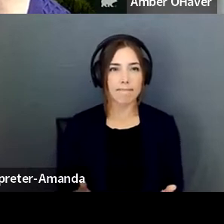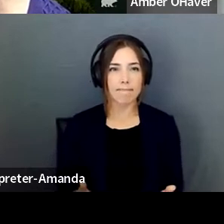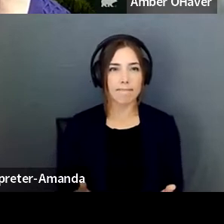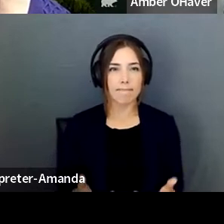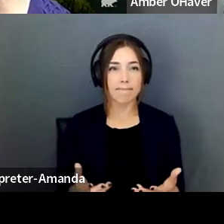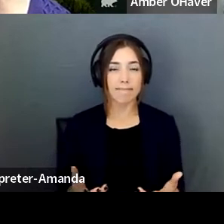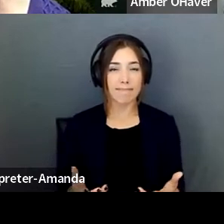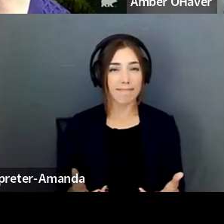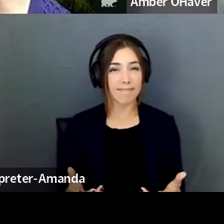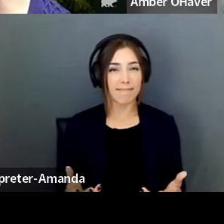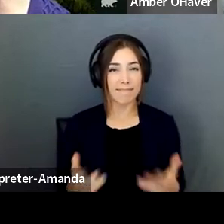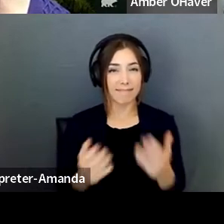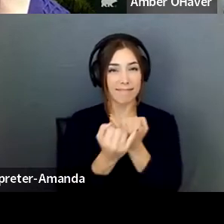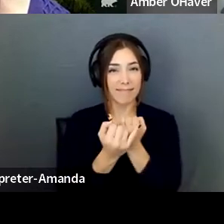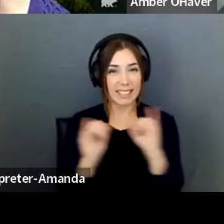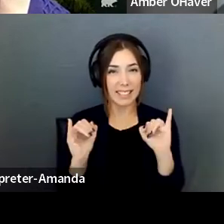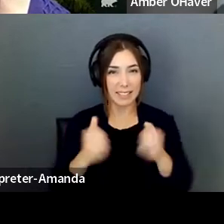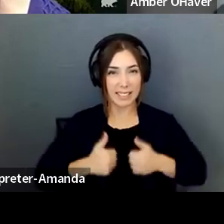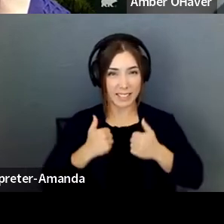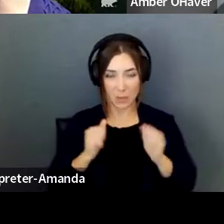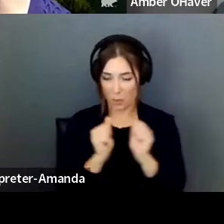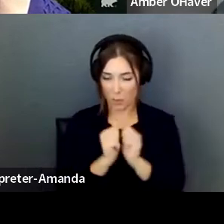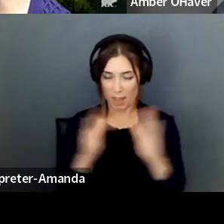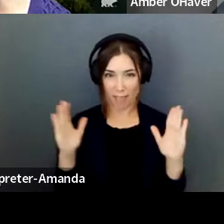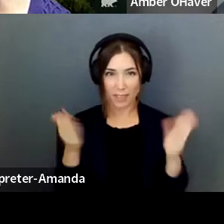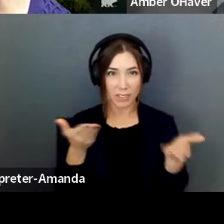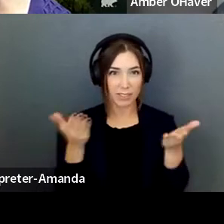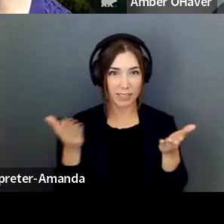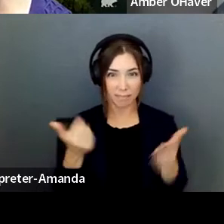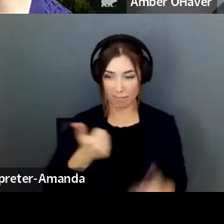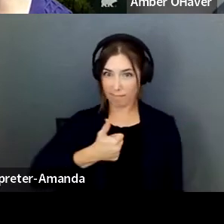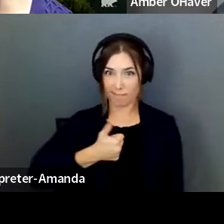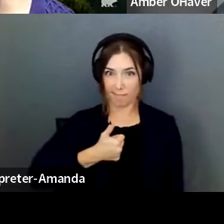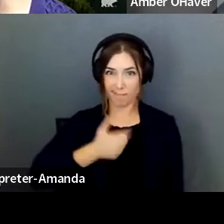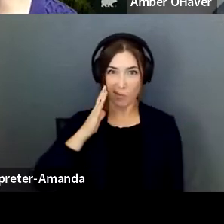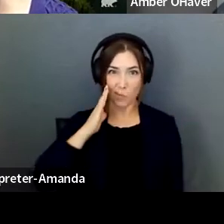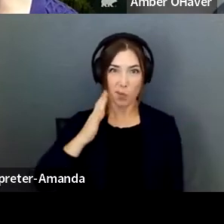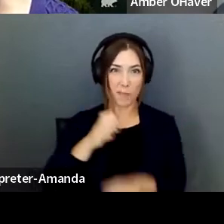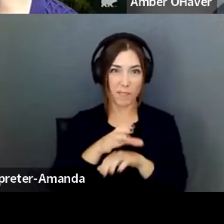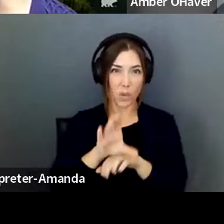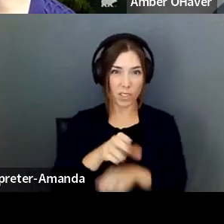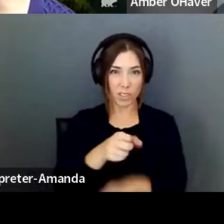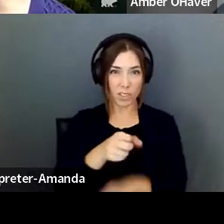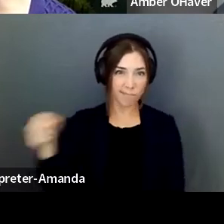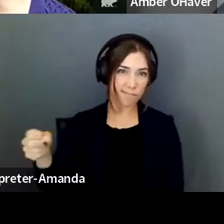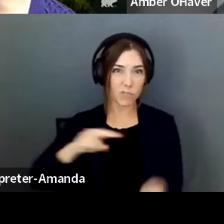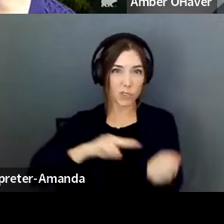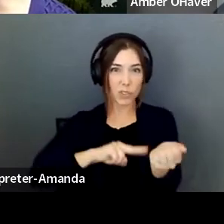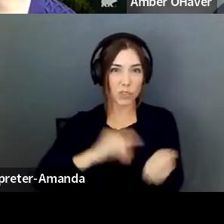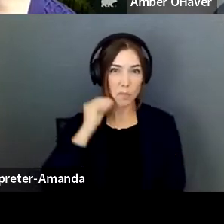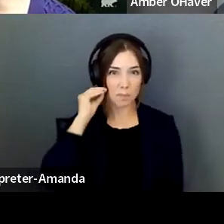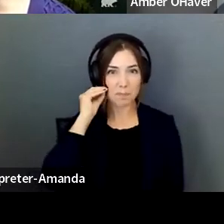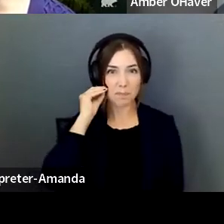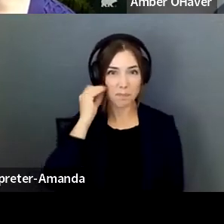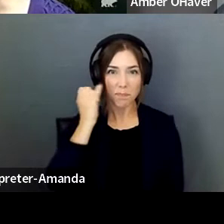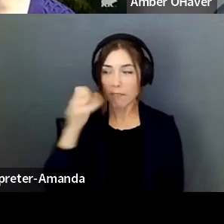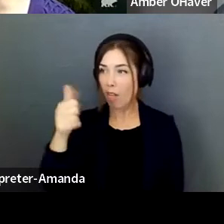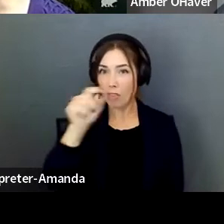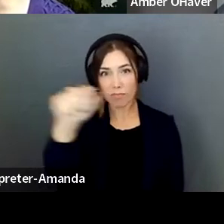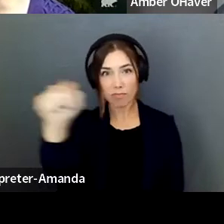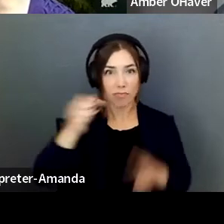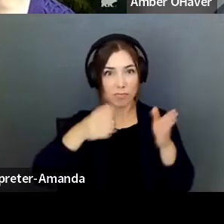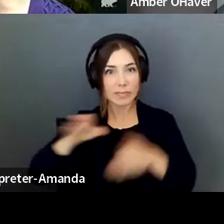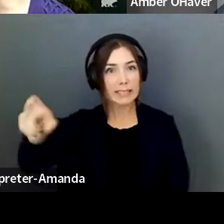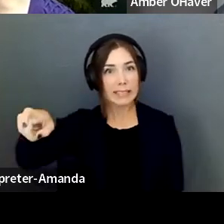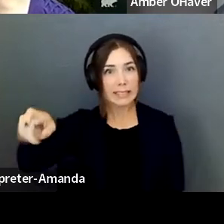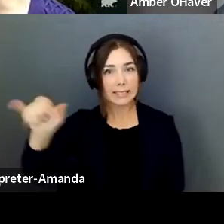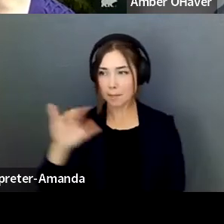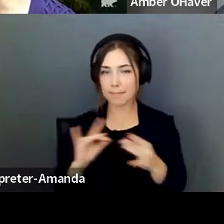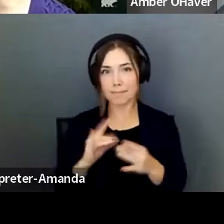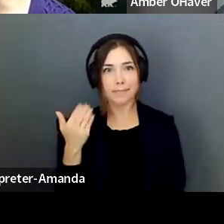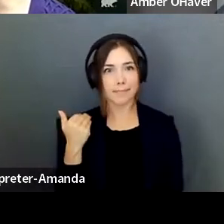Many other individuals need, you know, as we learn about the services I need assistance